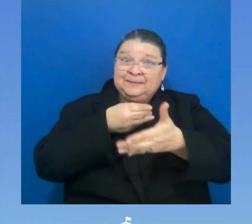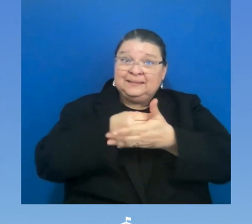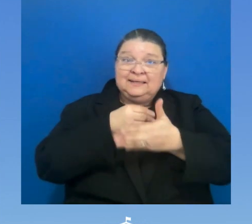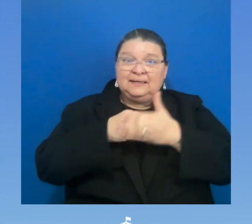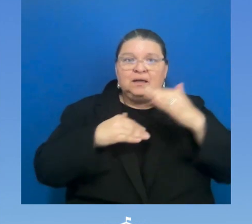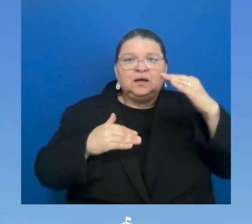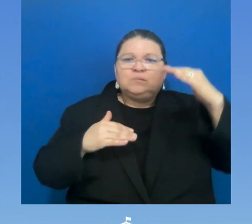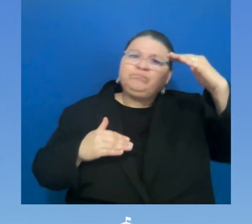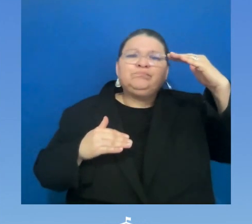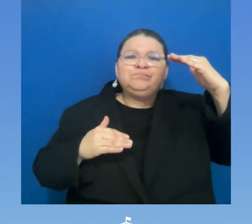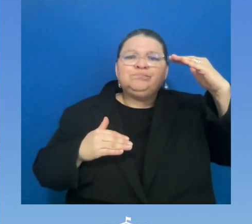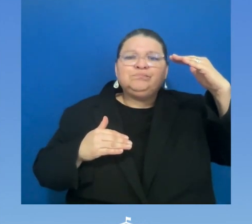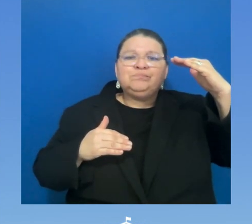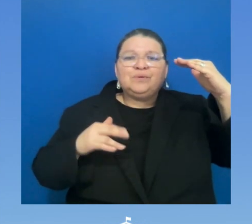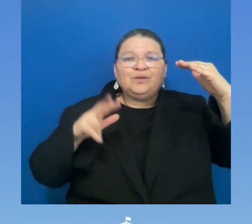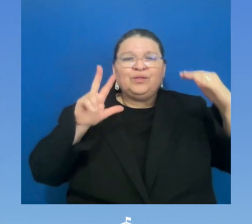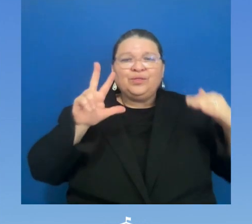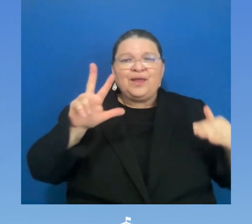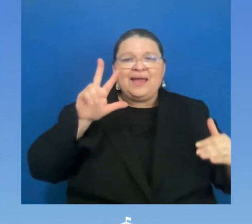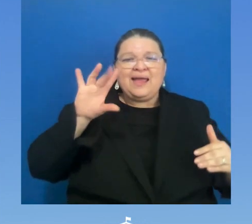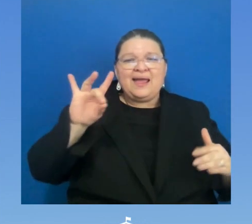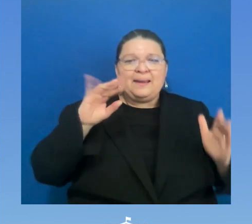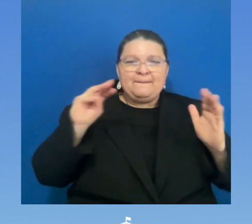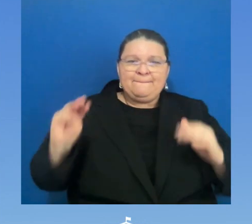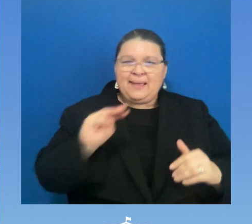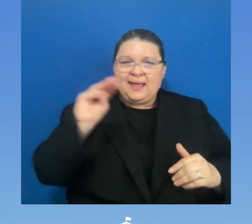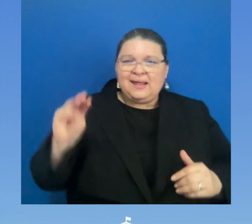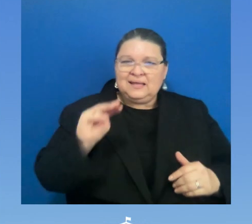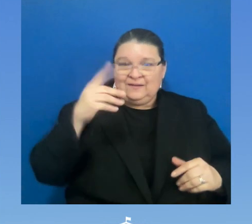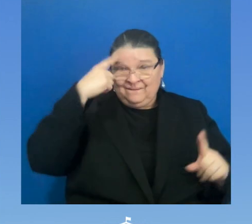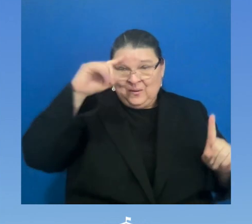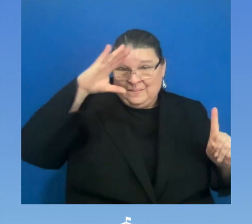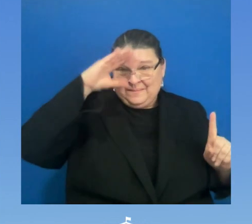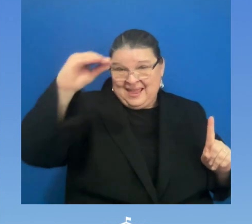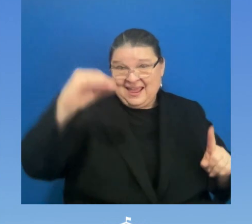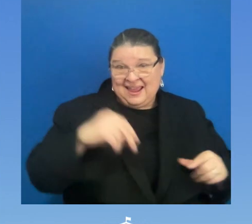whereas our women who won the World Cup only received $4 million from FIFA.